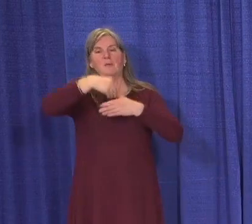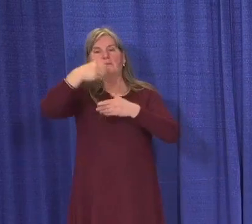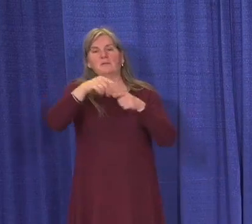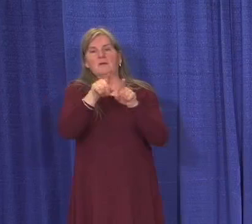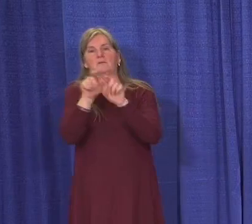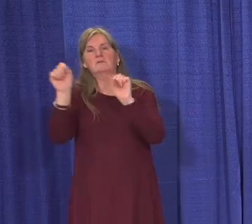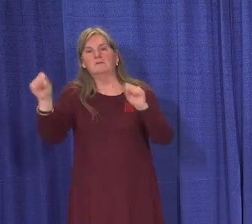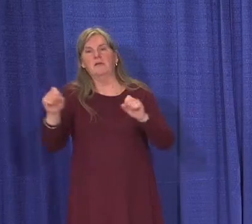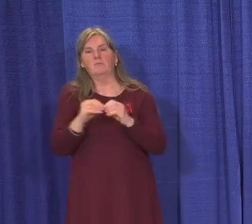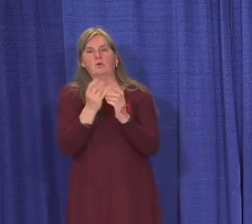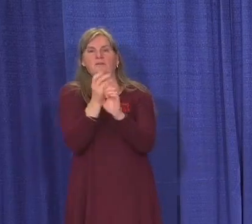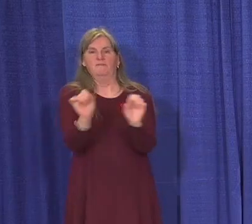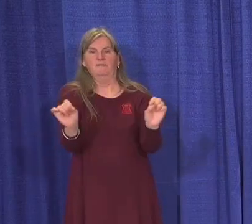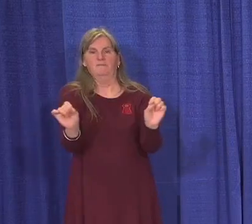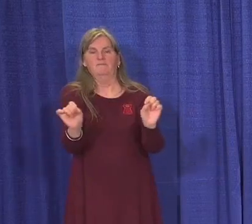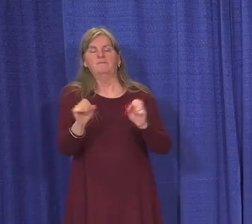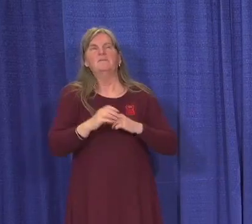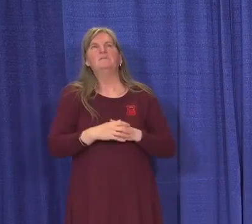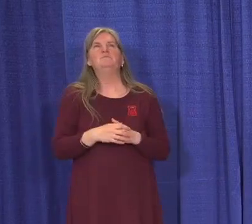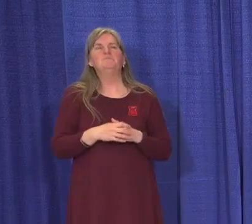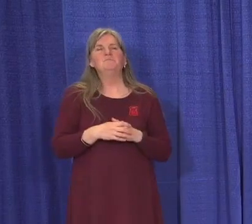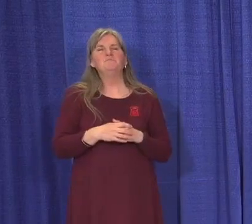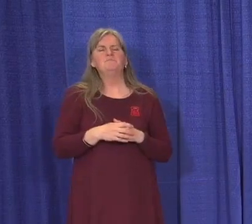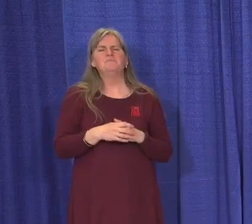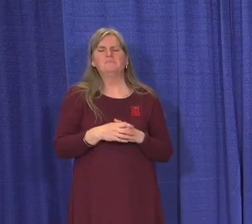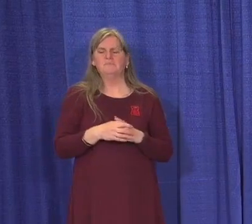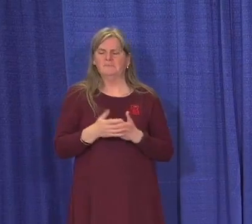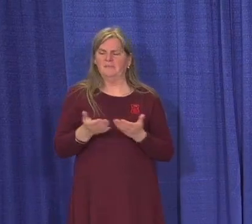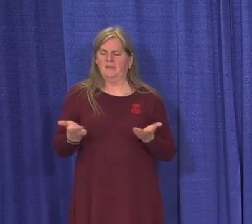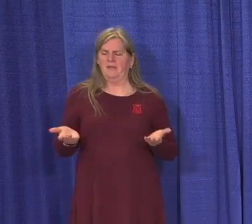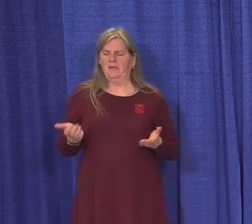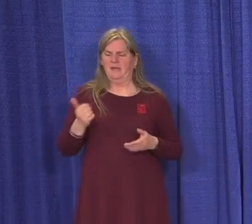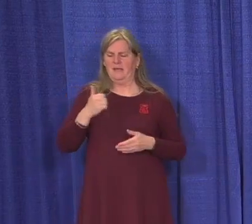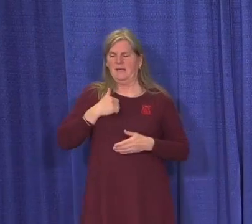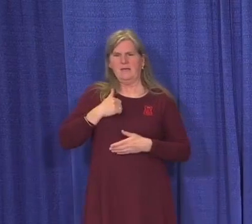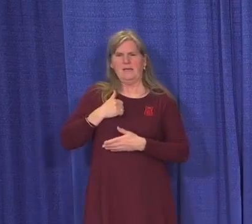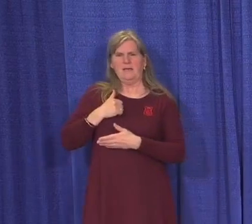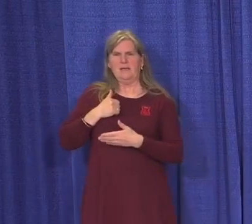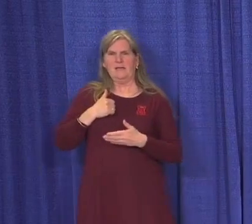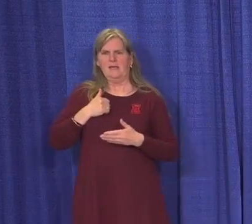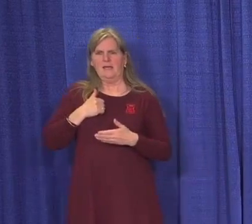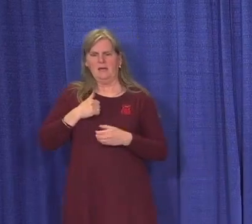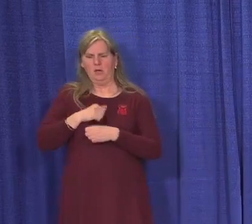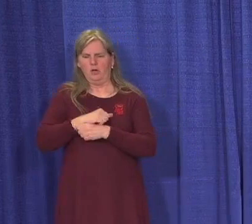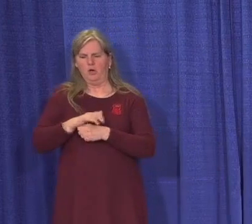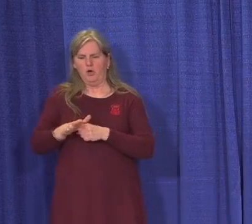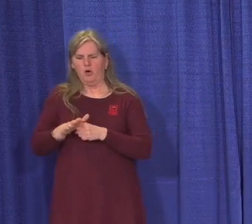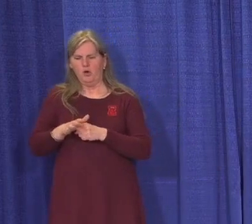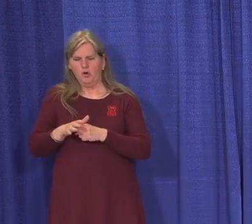including mask use and common areas handwashing and physical distancing.